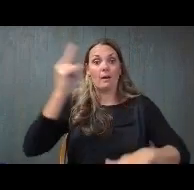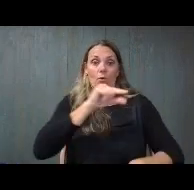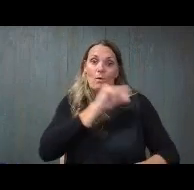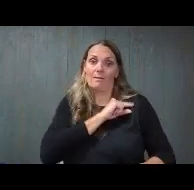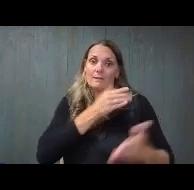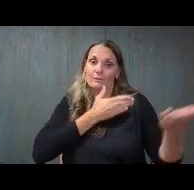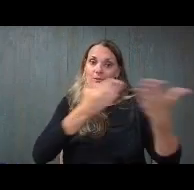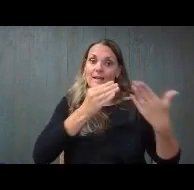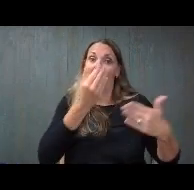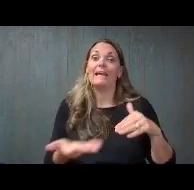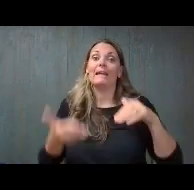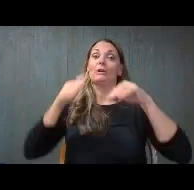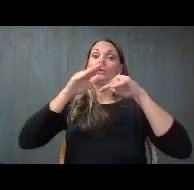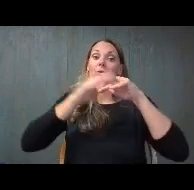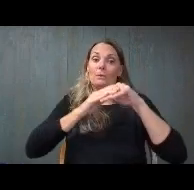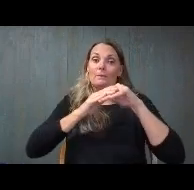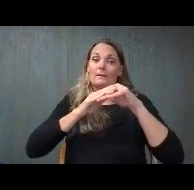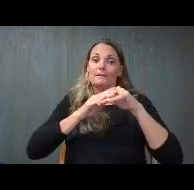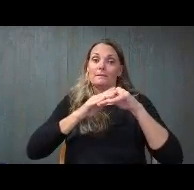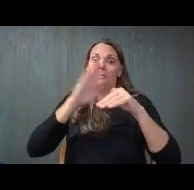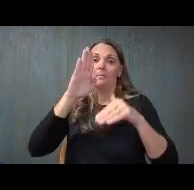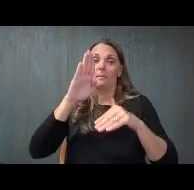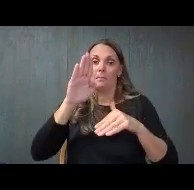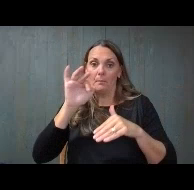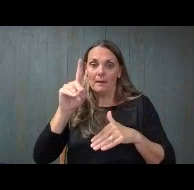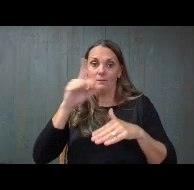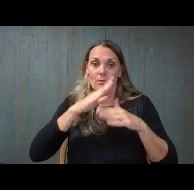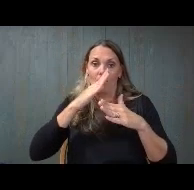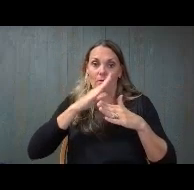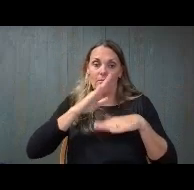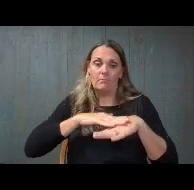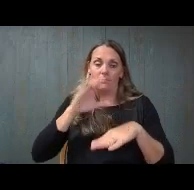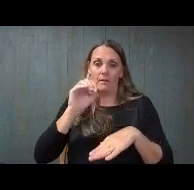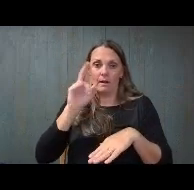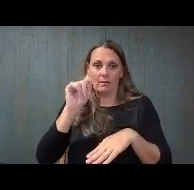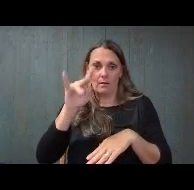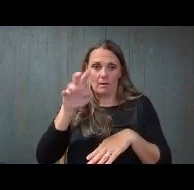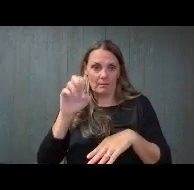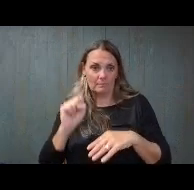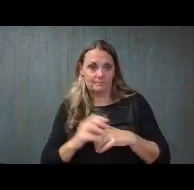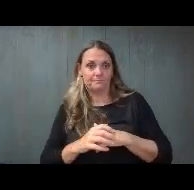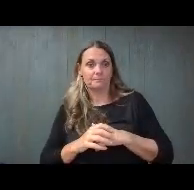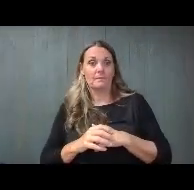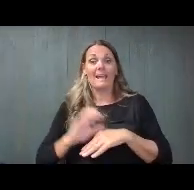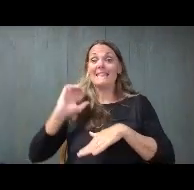employment placement outcomes. Since the establishment project will assist